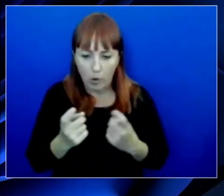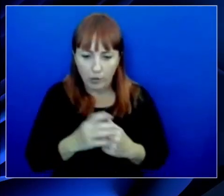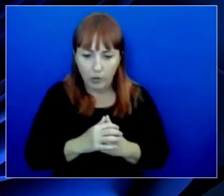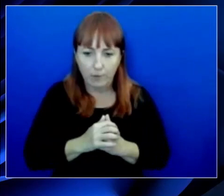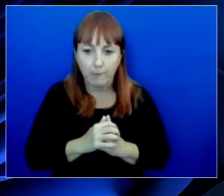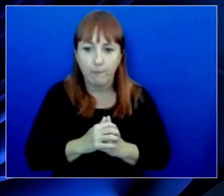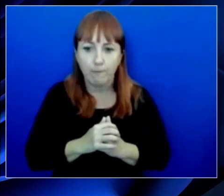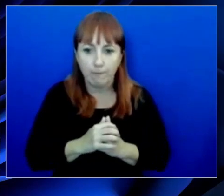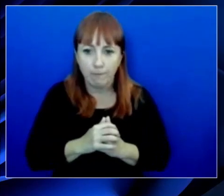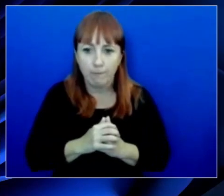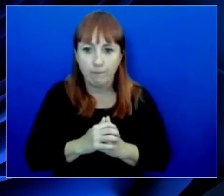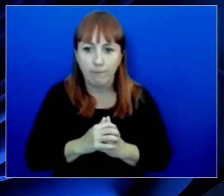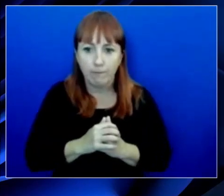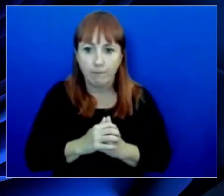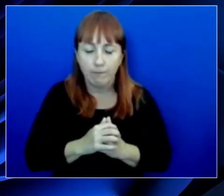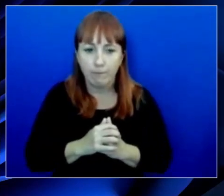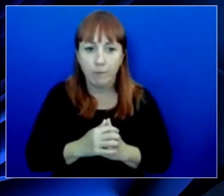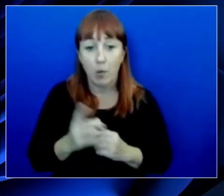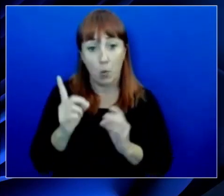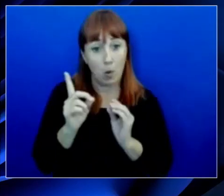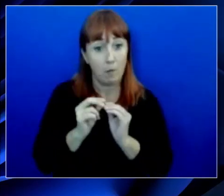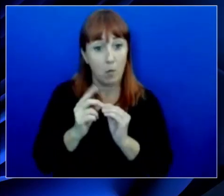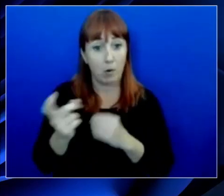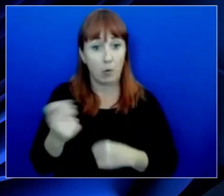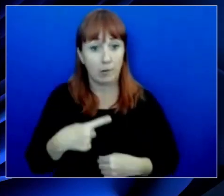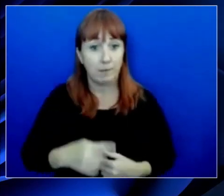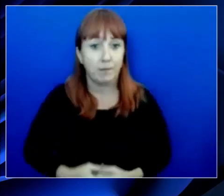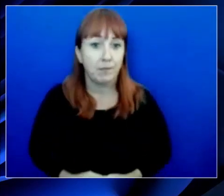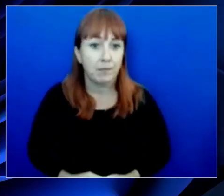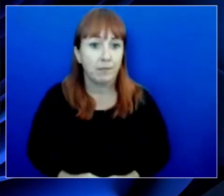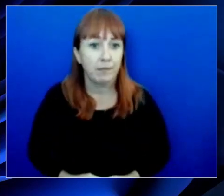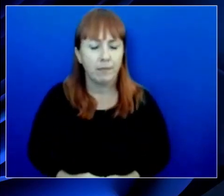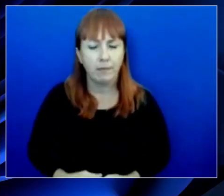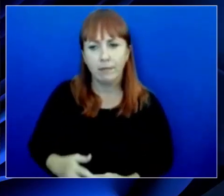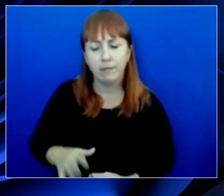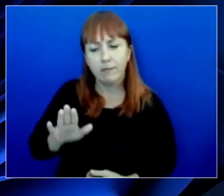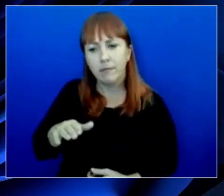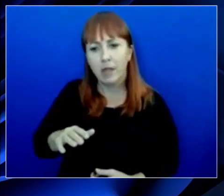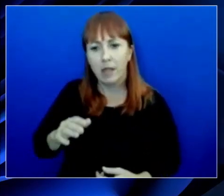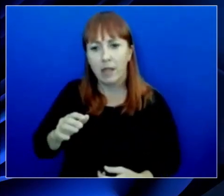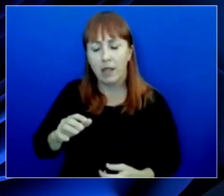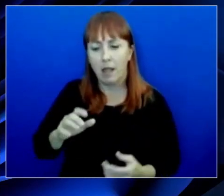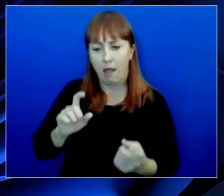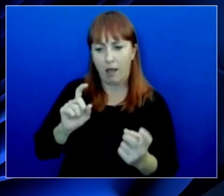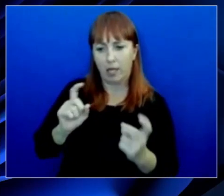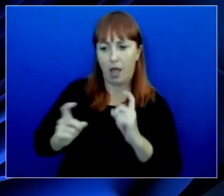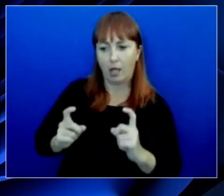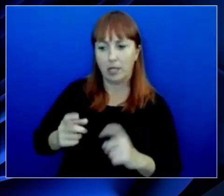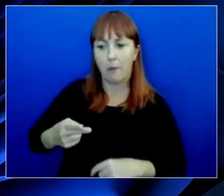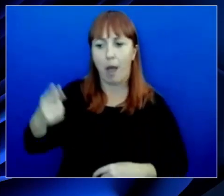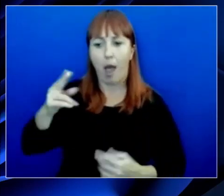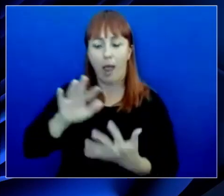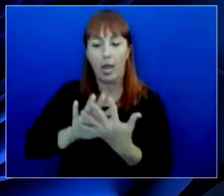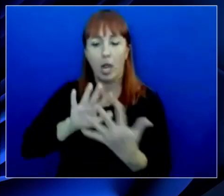So we have one more will my custom high contrast themes I created